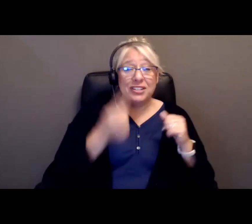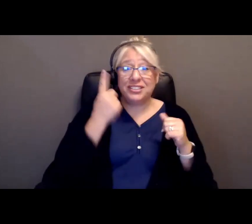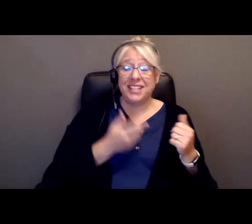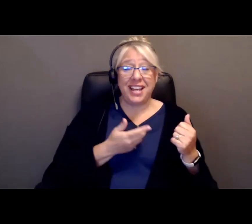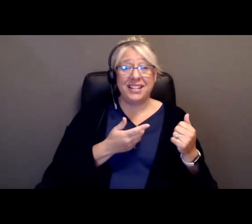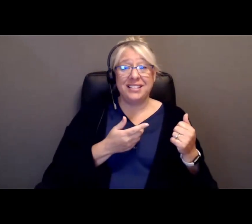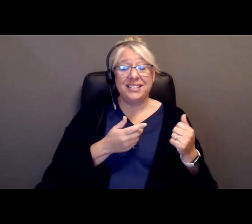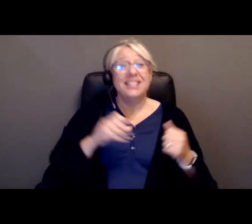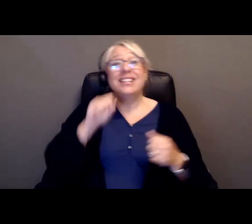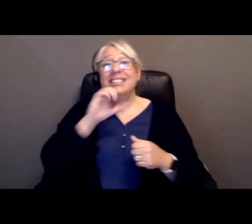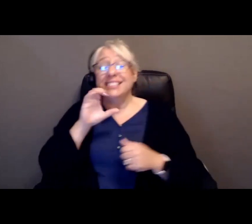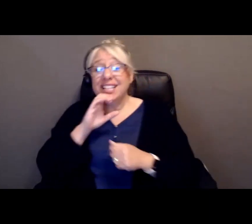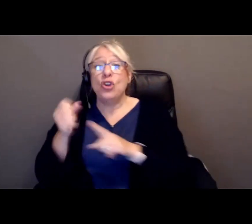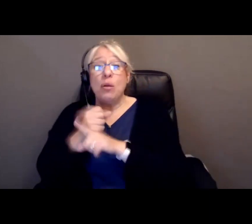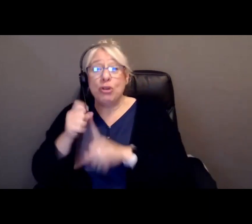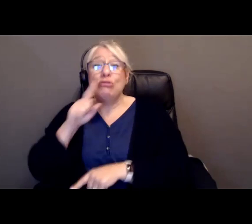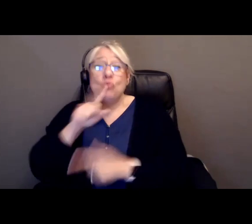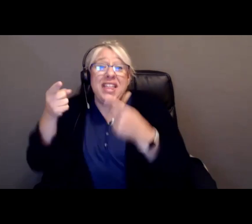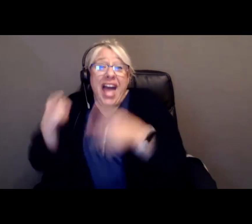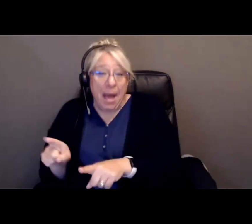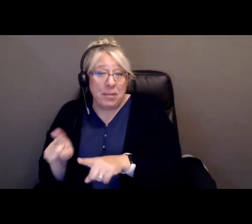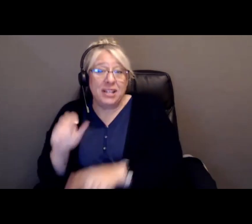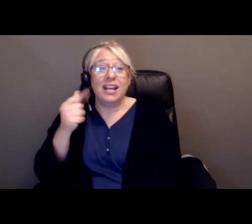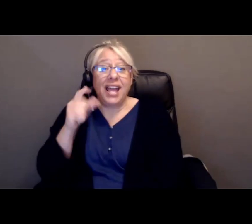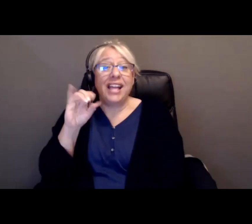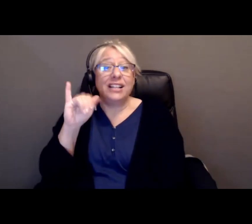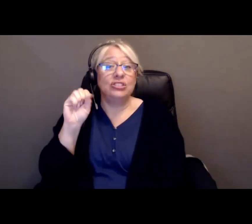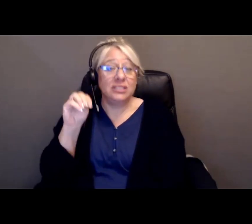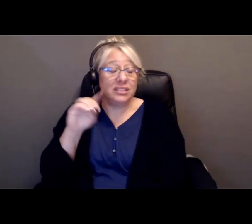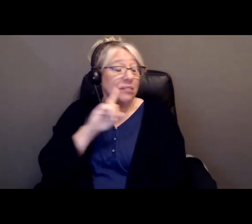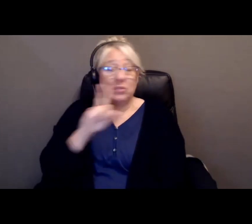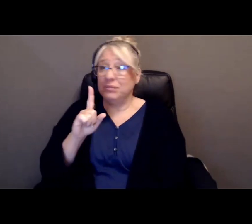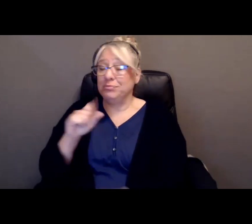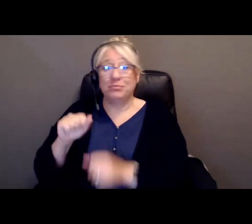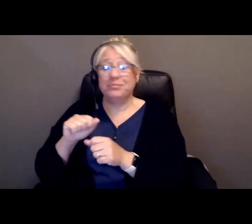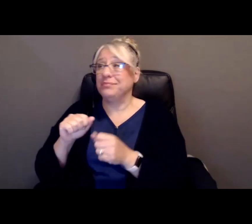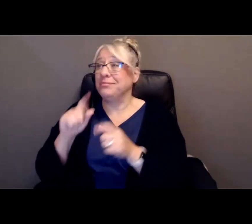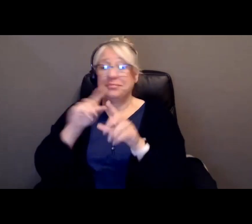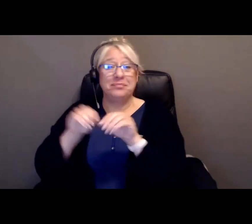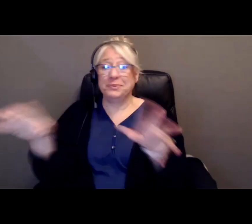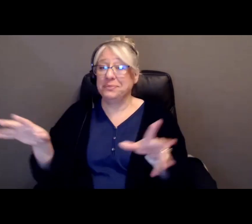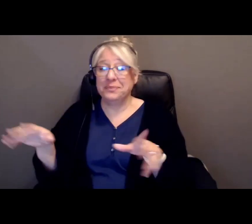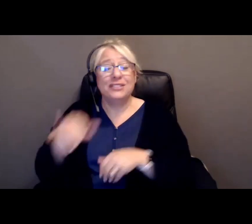really happens, and ageism is very prevalent. So there's an example of an agency who has government